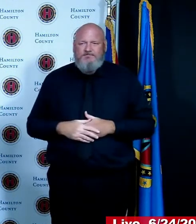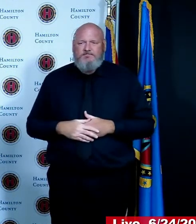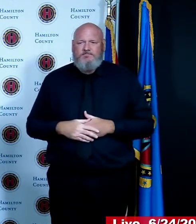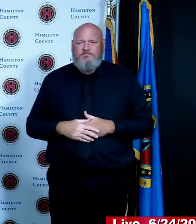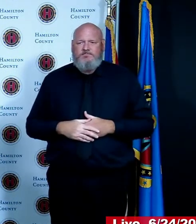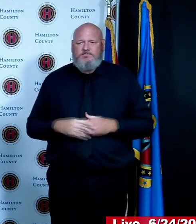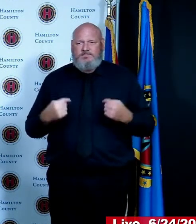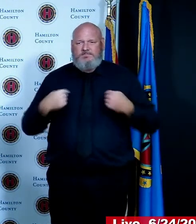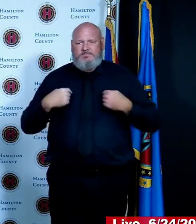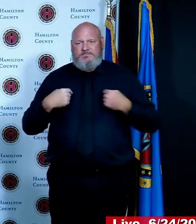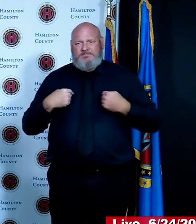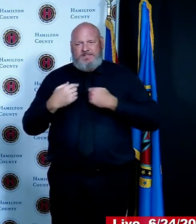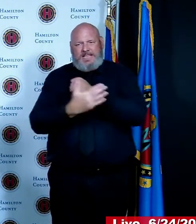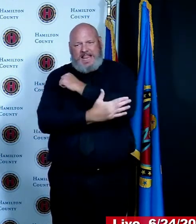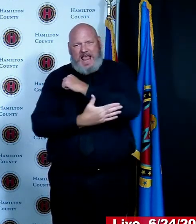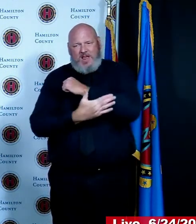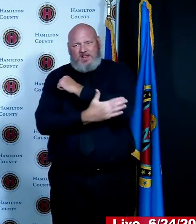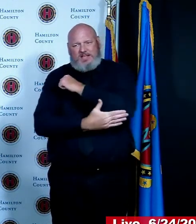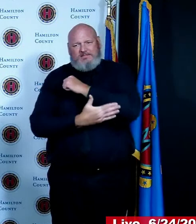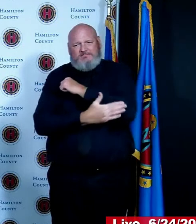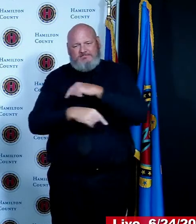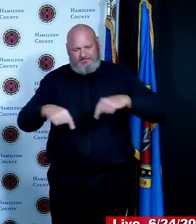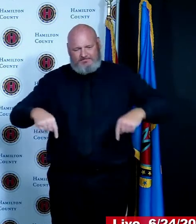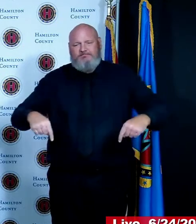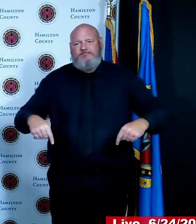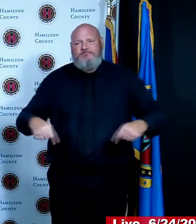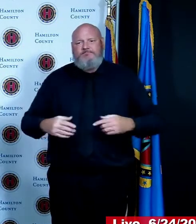Commissioner to close down the economy as the Director of Health did to slow